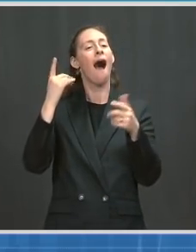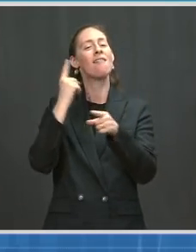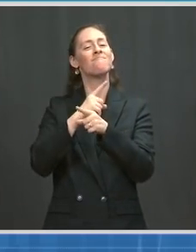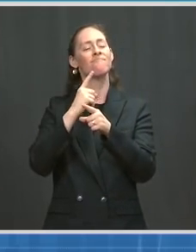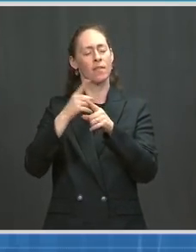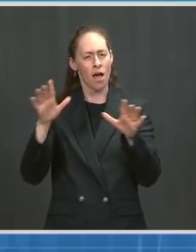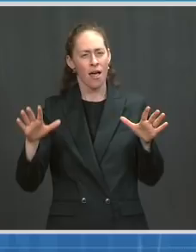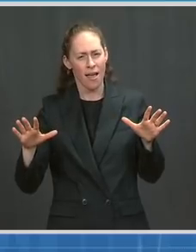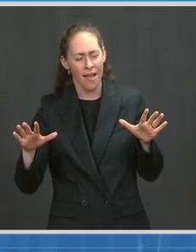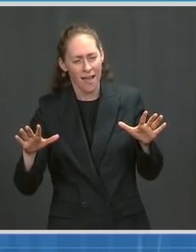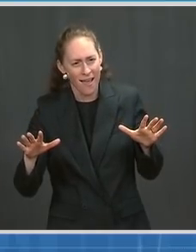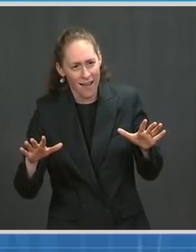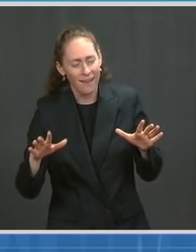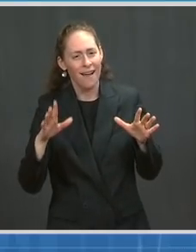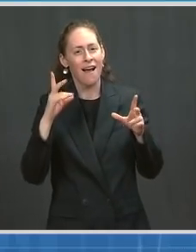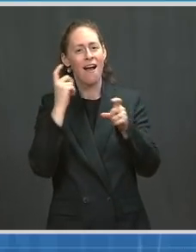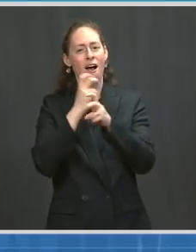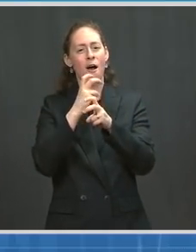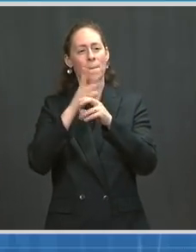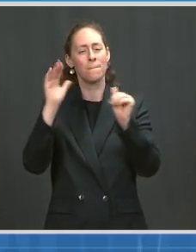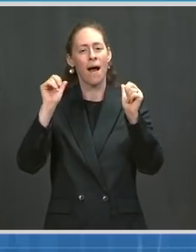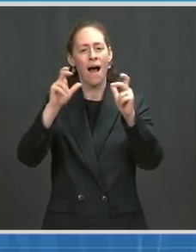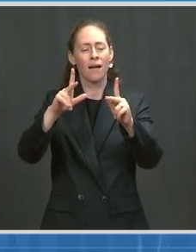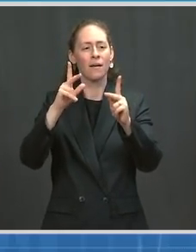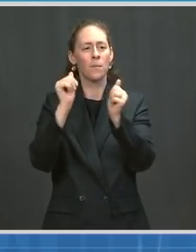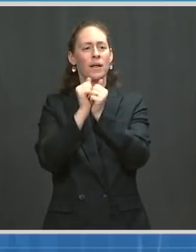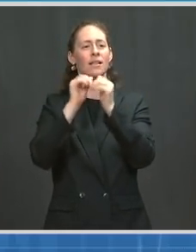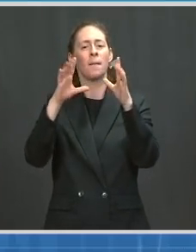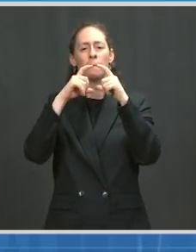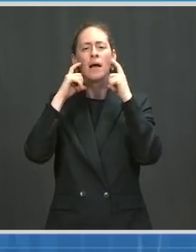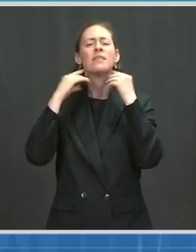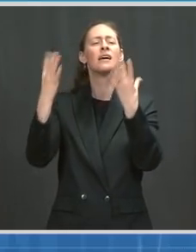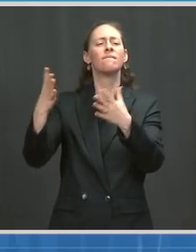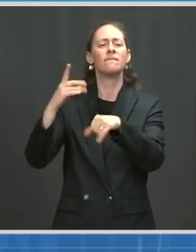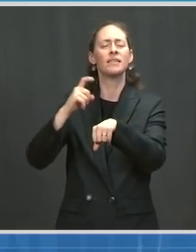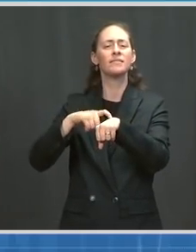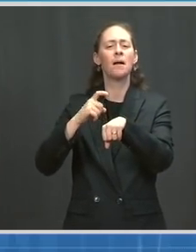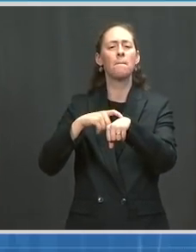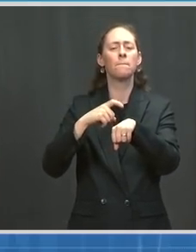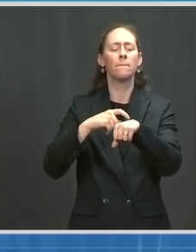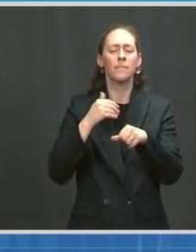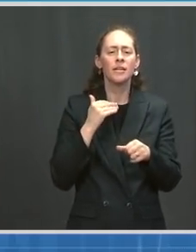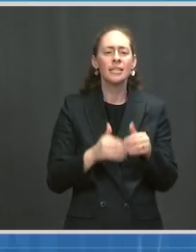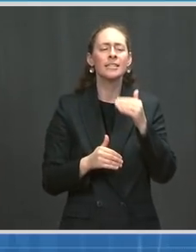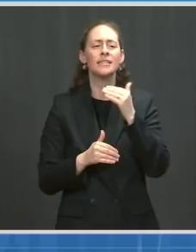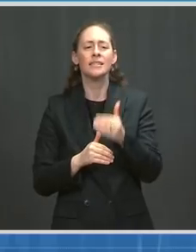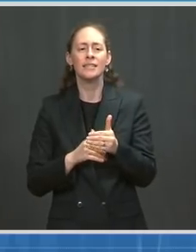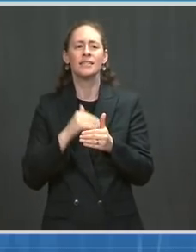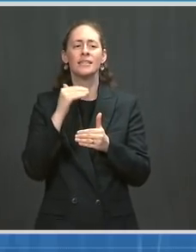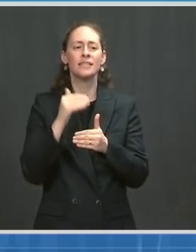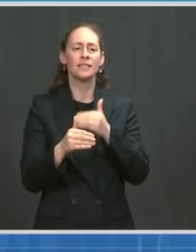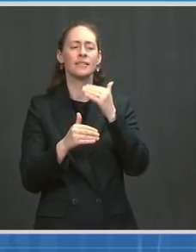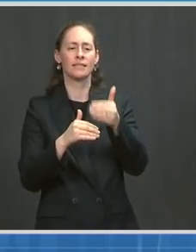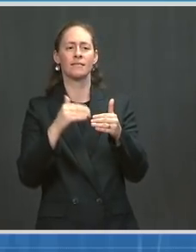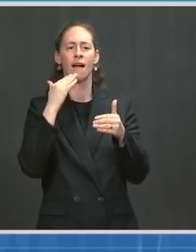and we're going to do so tipping our -- dipping our toe in the water and having everybody move at their own pace. We specifically have acknowledged